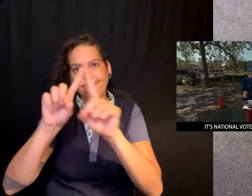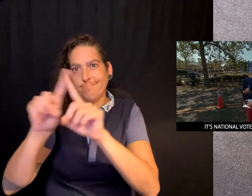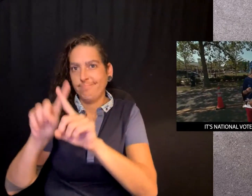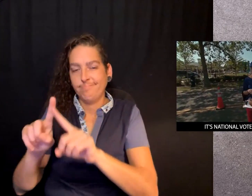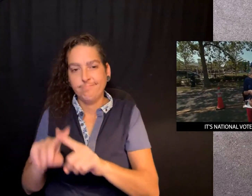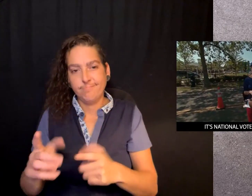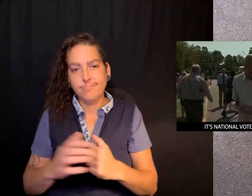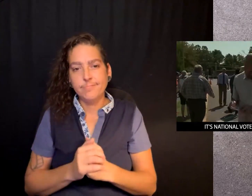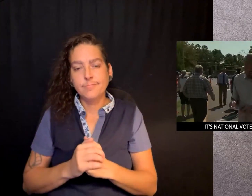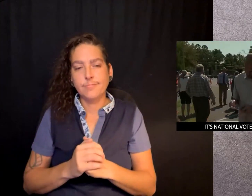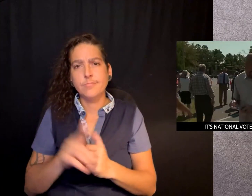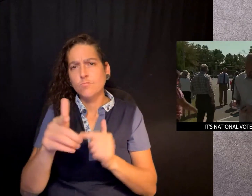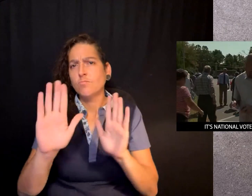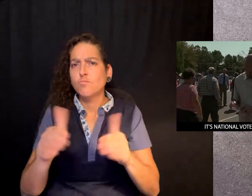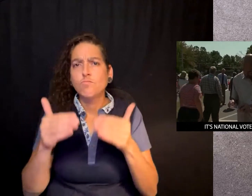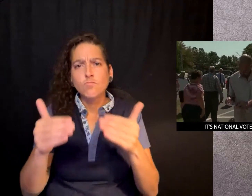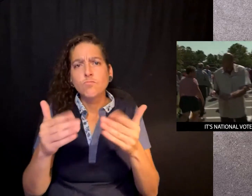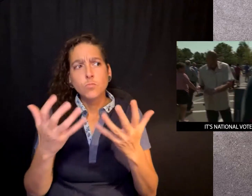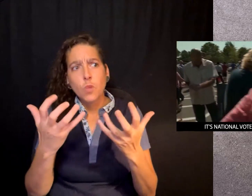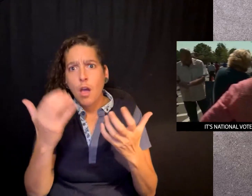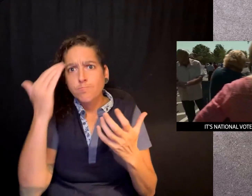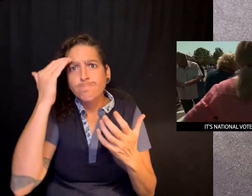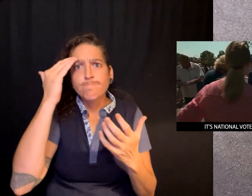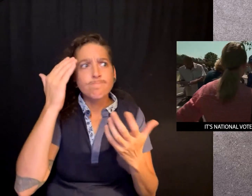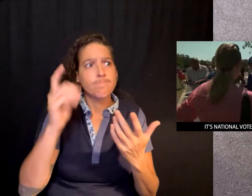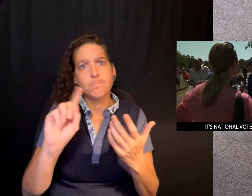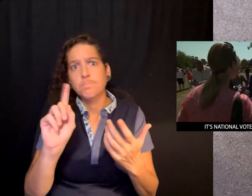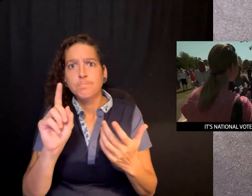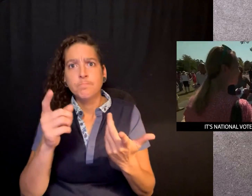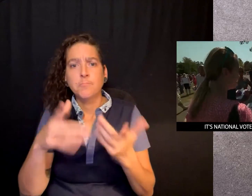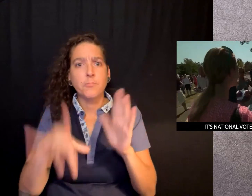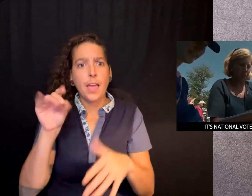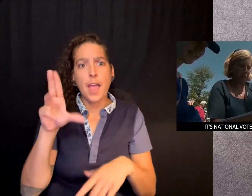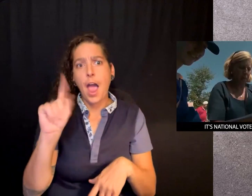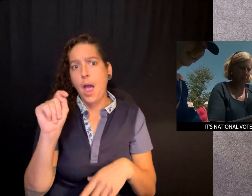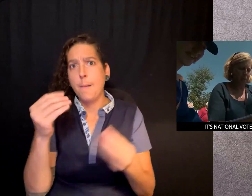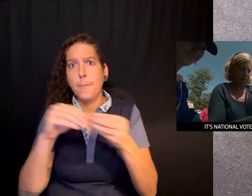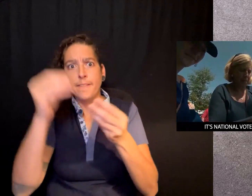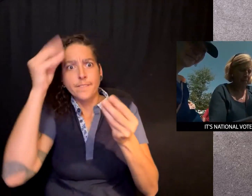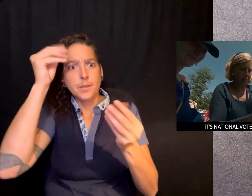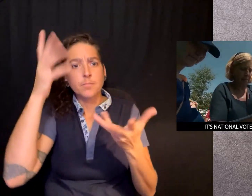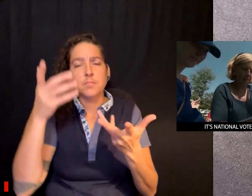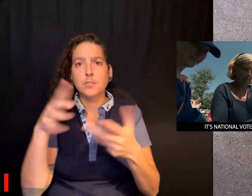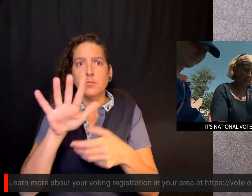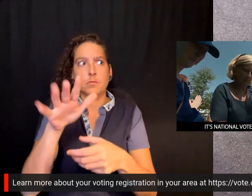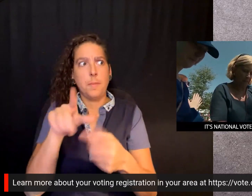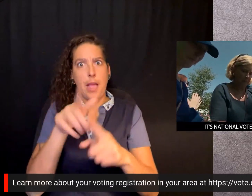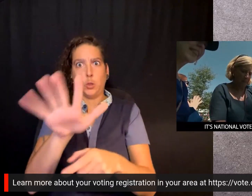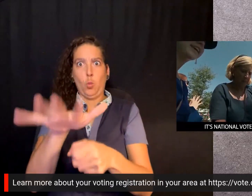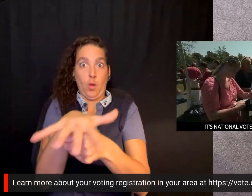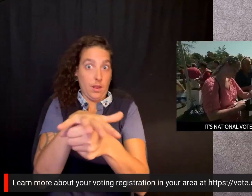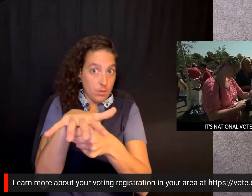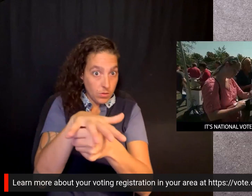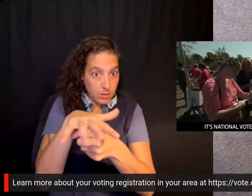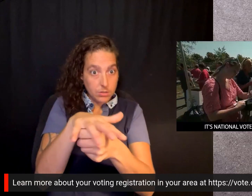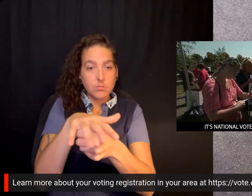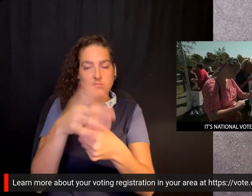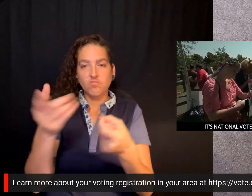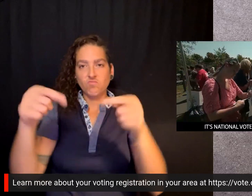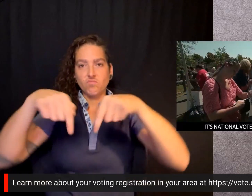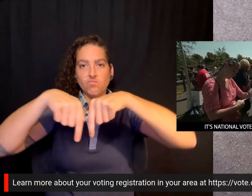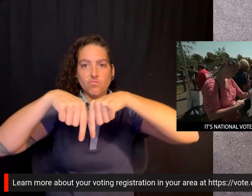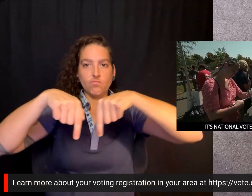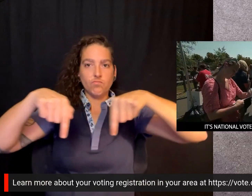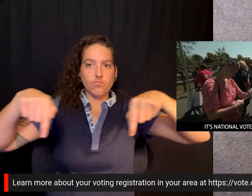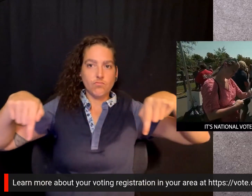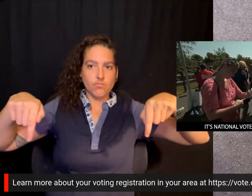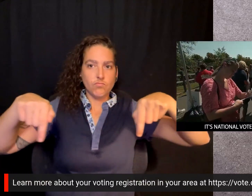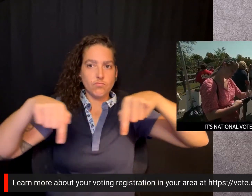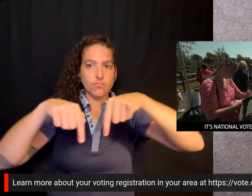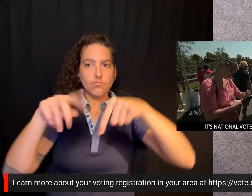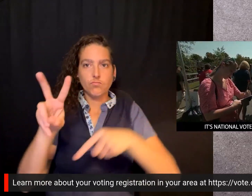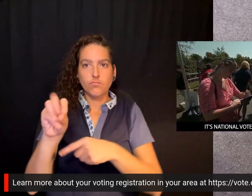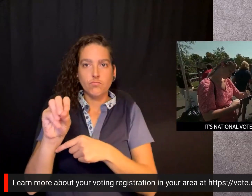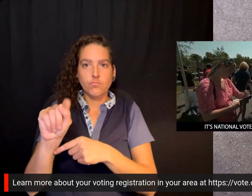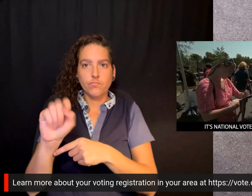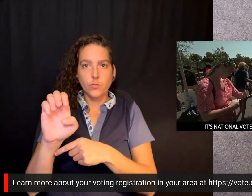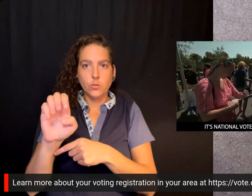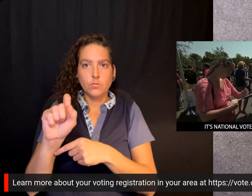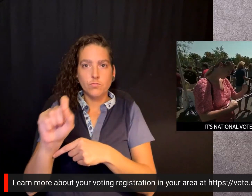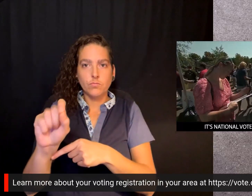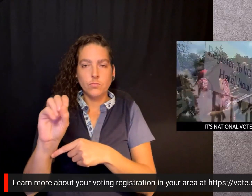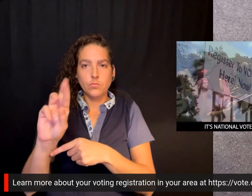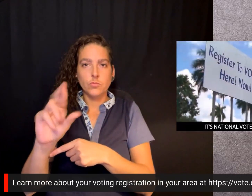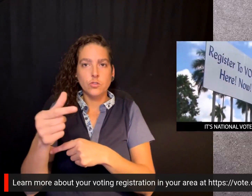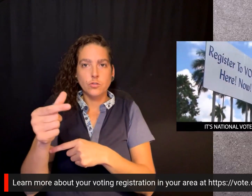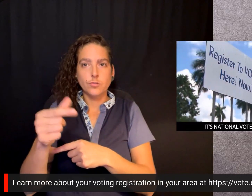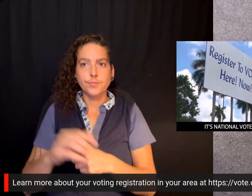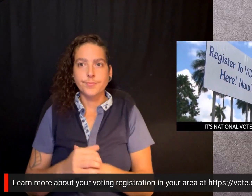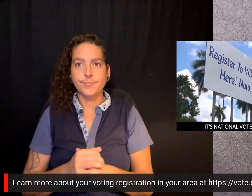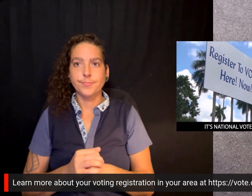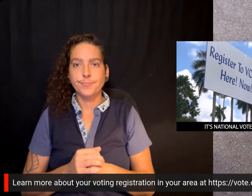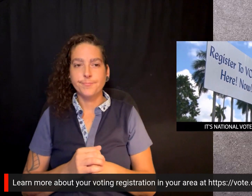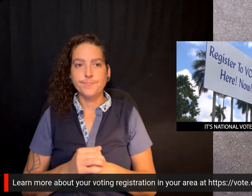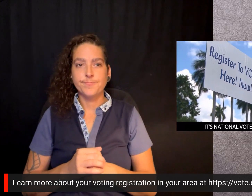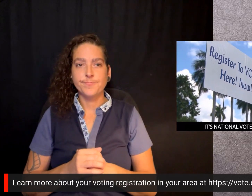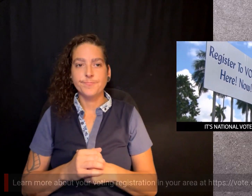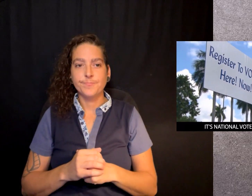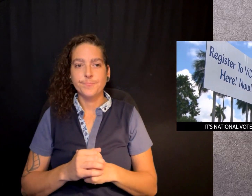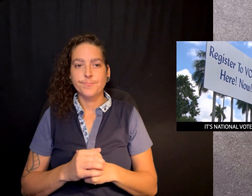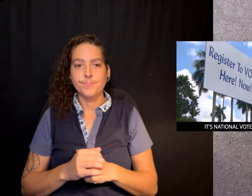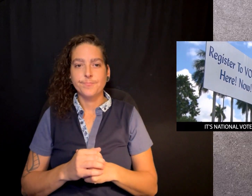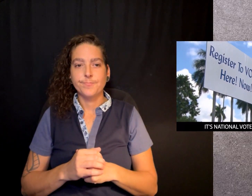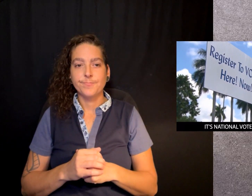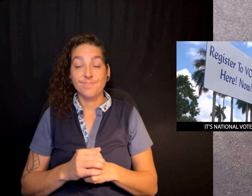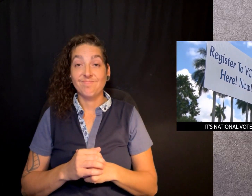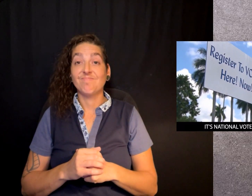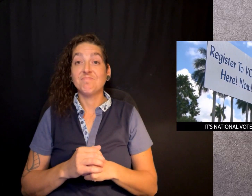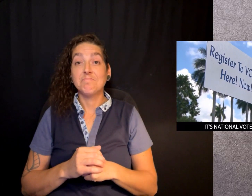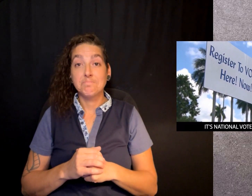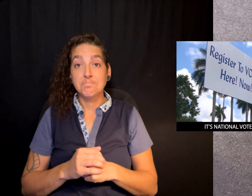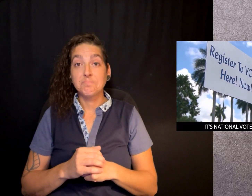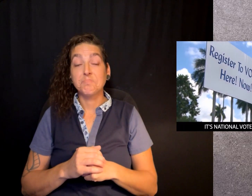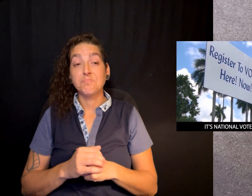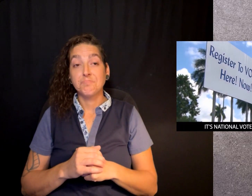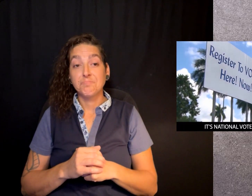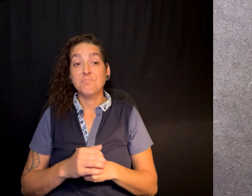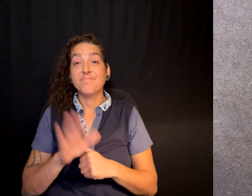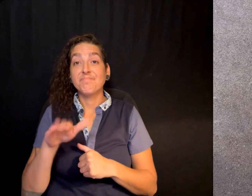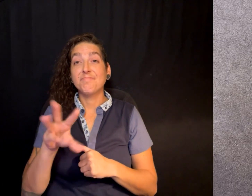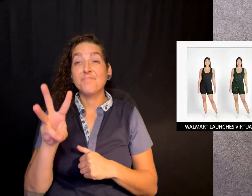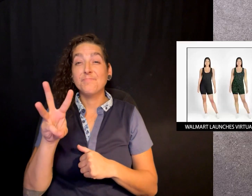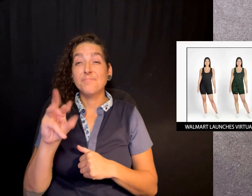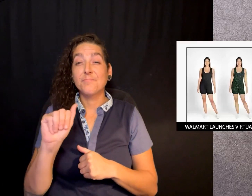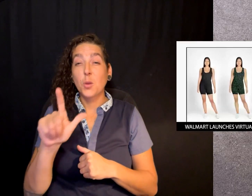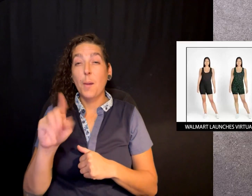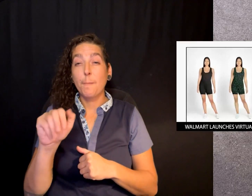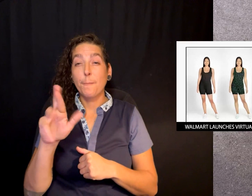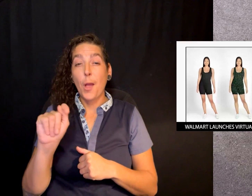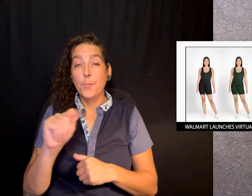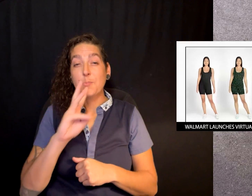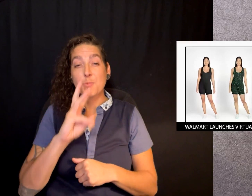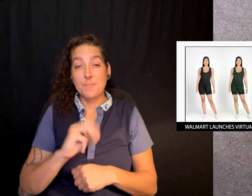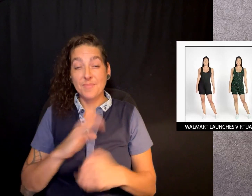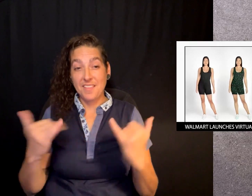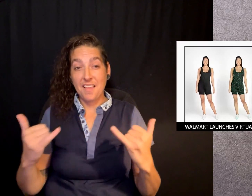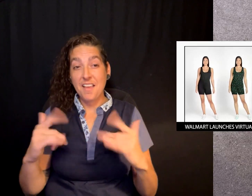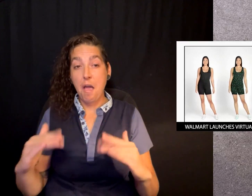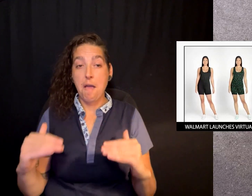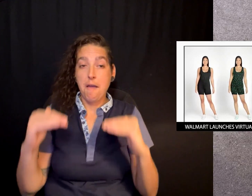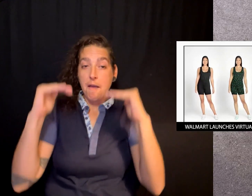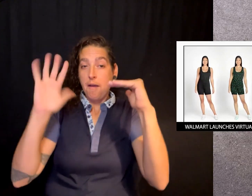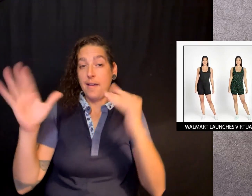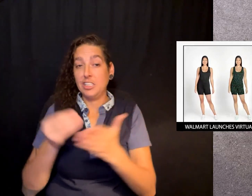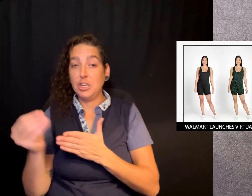find out about your area here at vote.org Walmart is upping its shopping game to compete